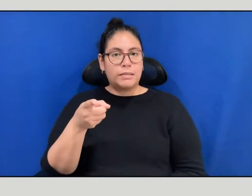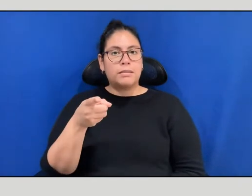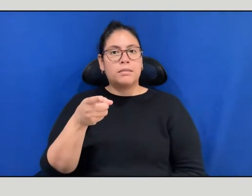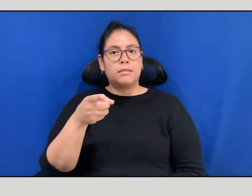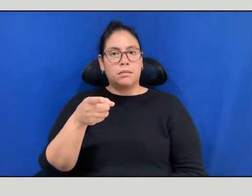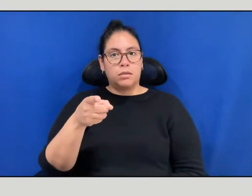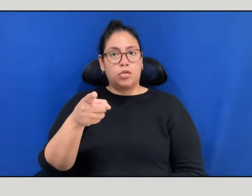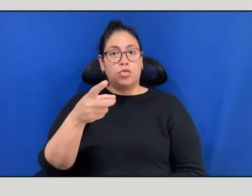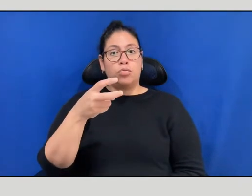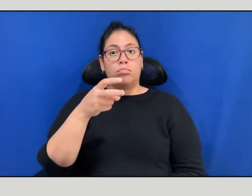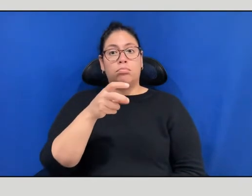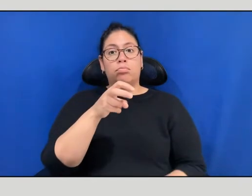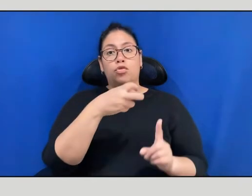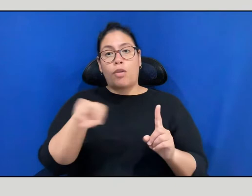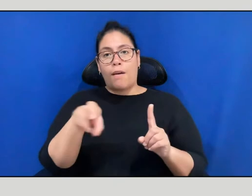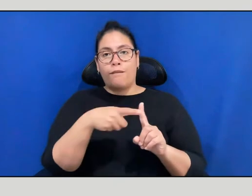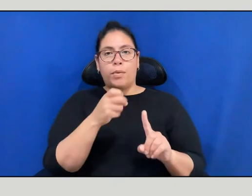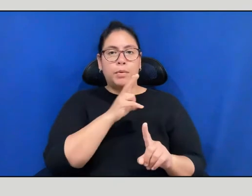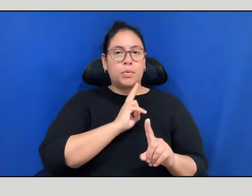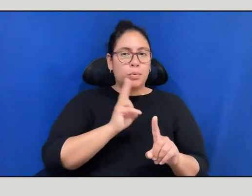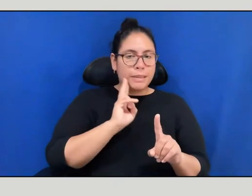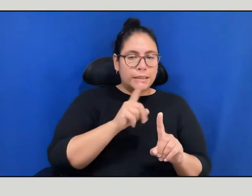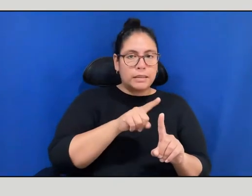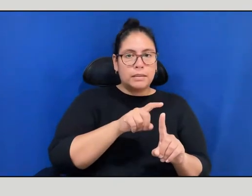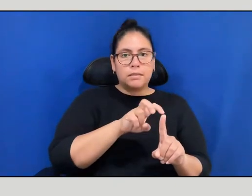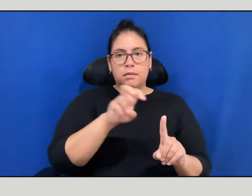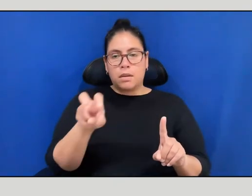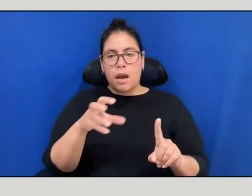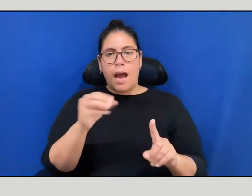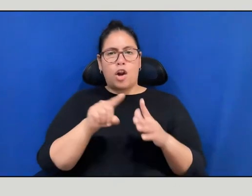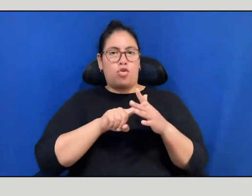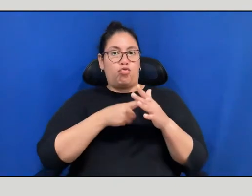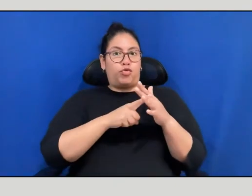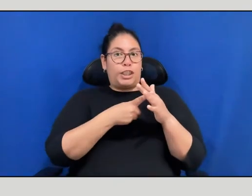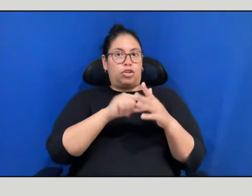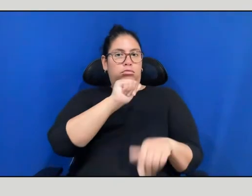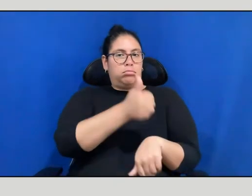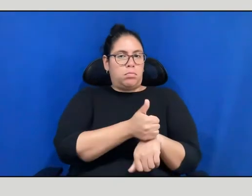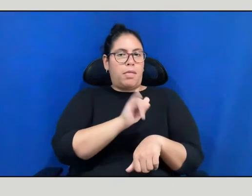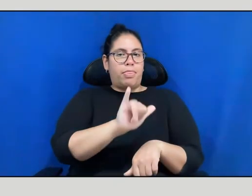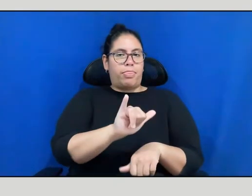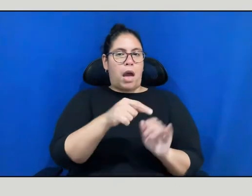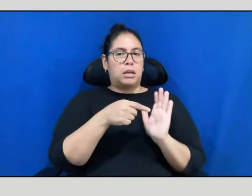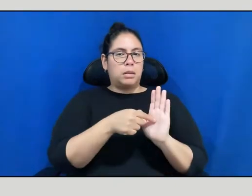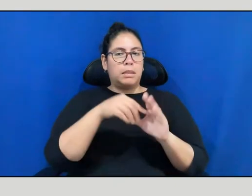having spent time, originated in Brazil. And so as to that context for your work,